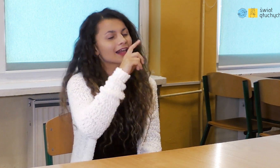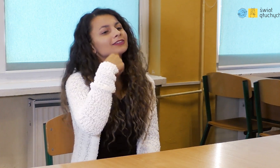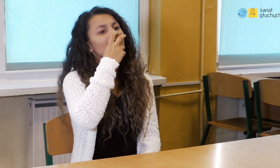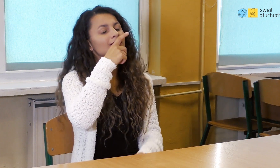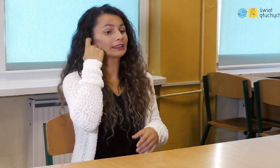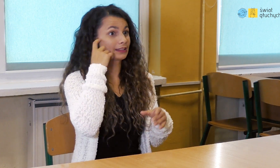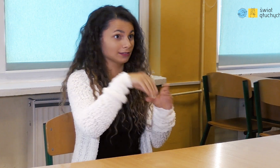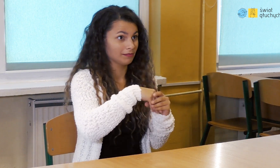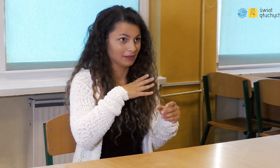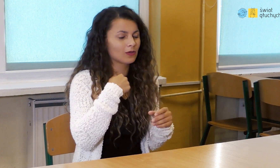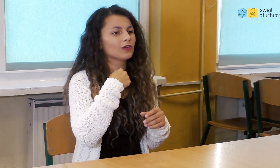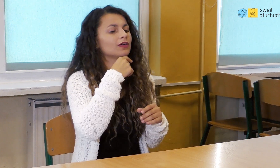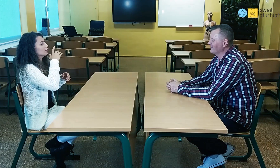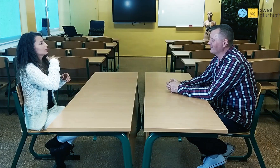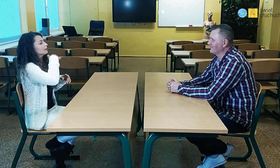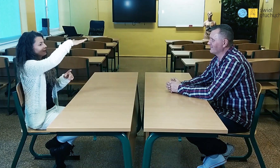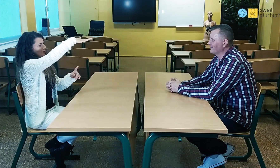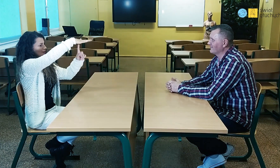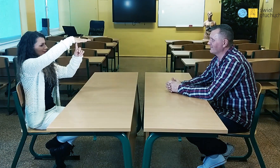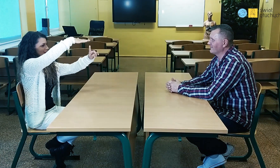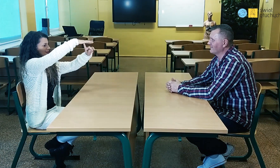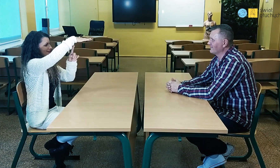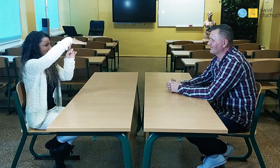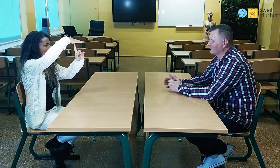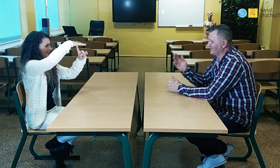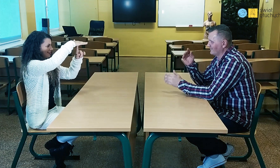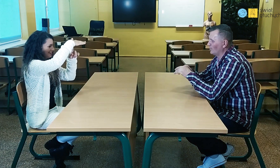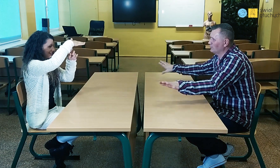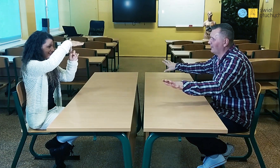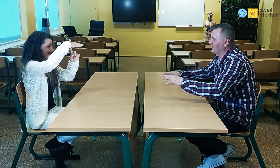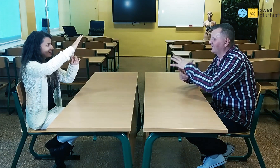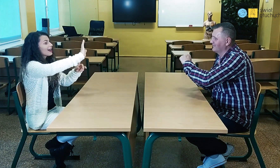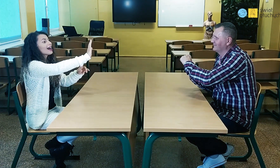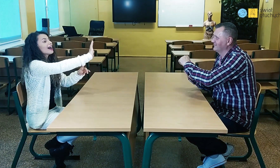A fun game with hearing students was "Finger Under the Booth." Did everyone run away then? — No, wait.